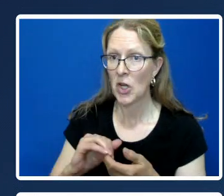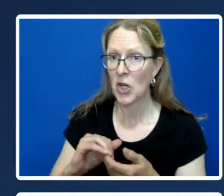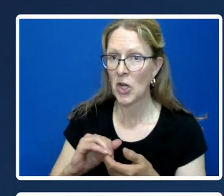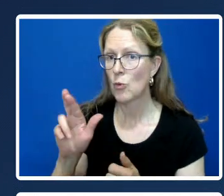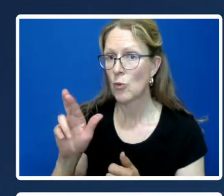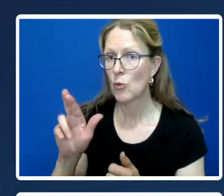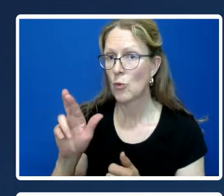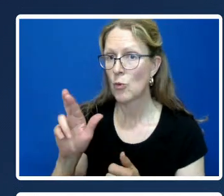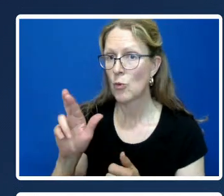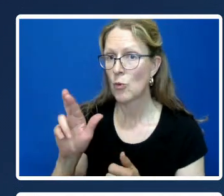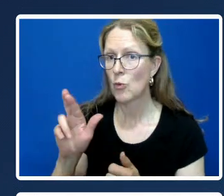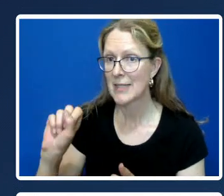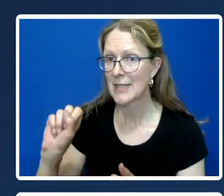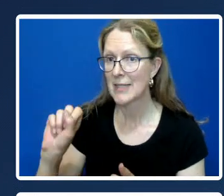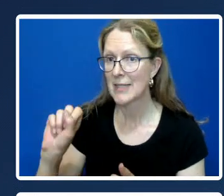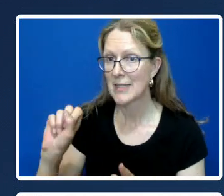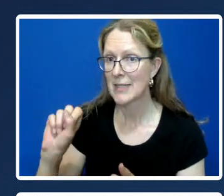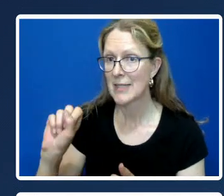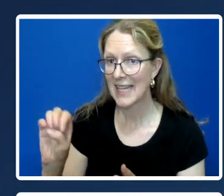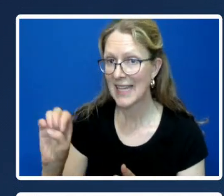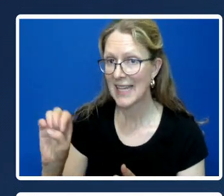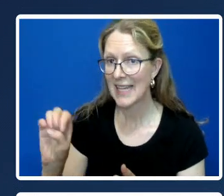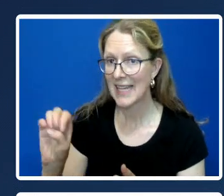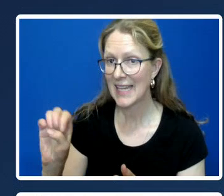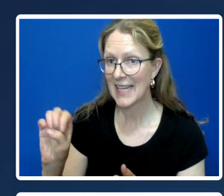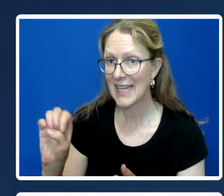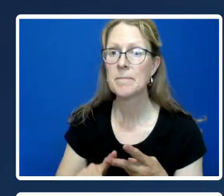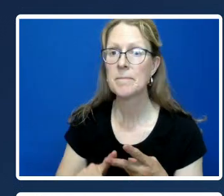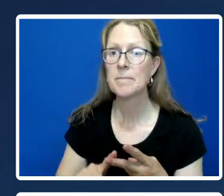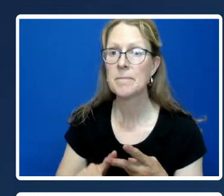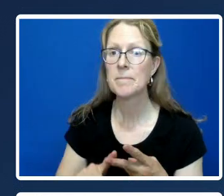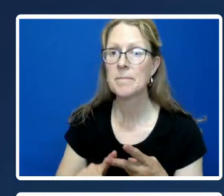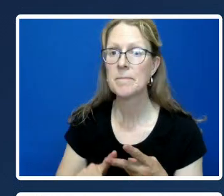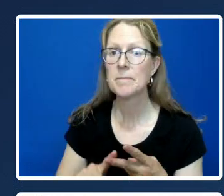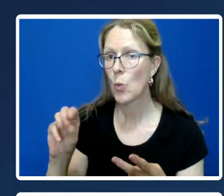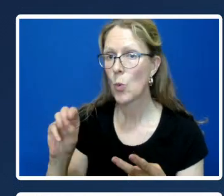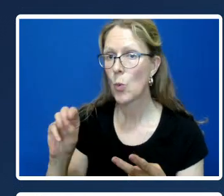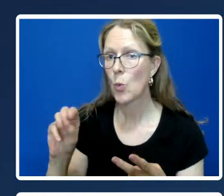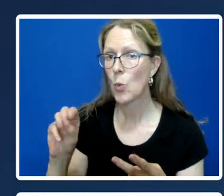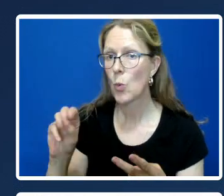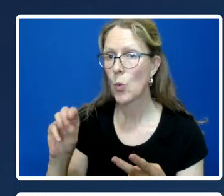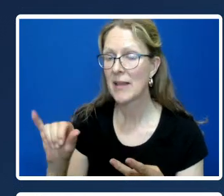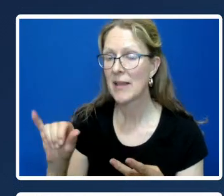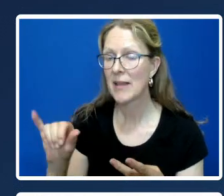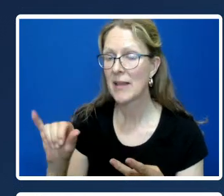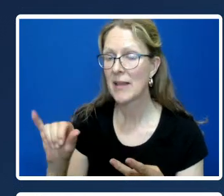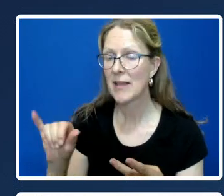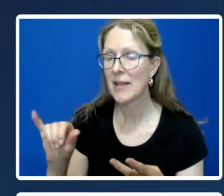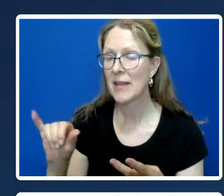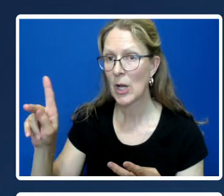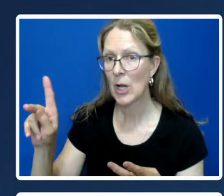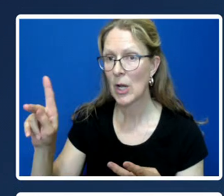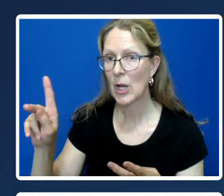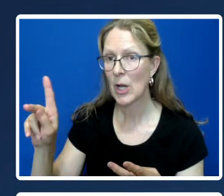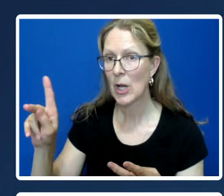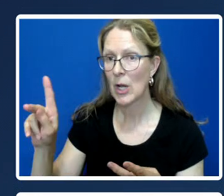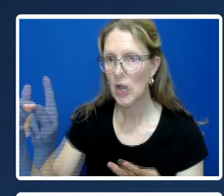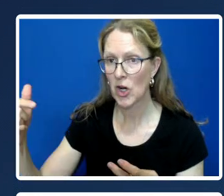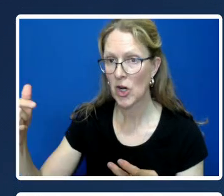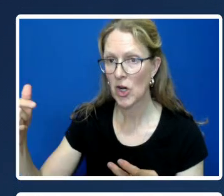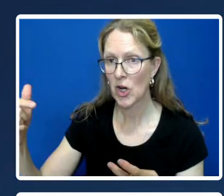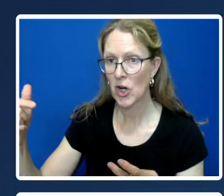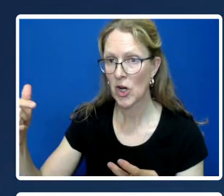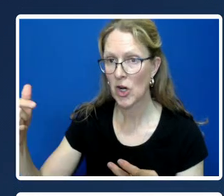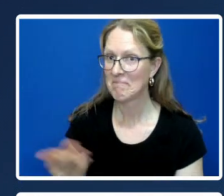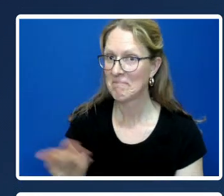then Ranger Remy at Kenilworth Aquatic Gardens who kindly gave a brief overview of those park